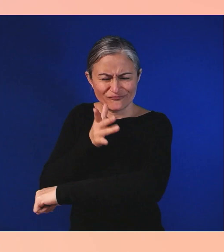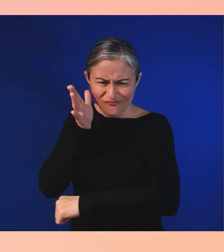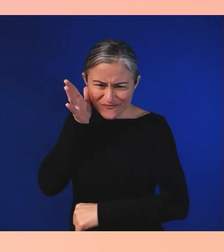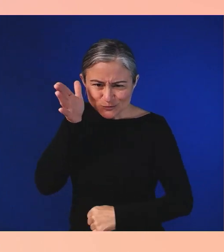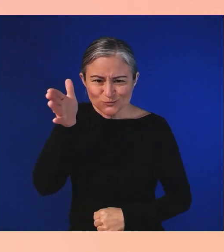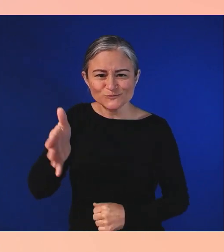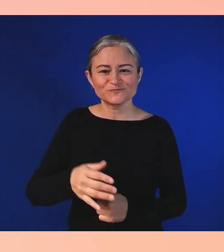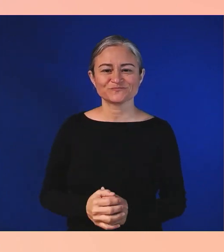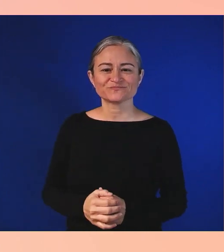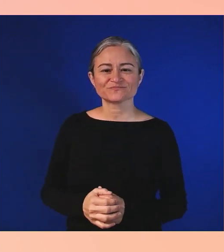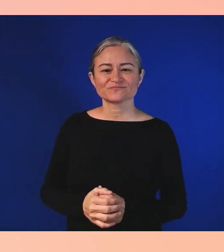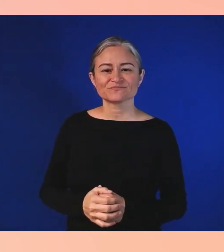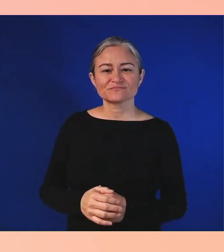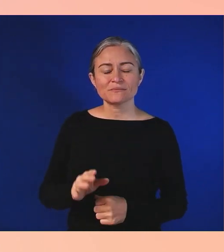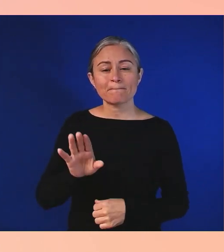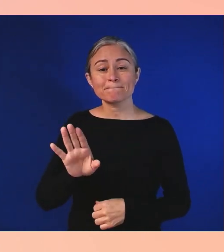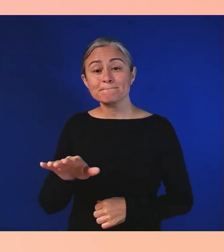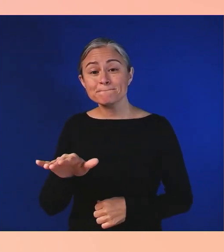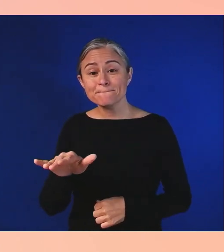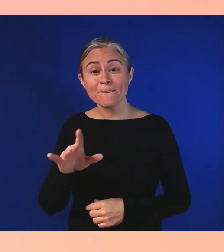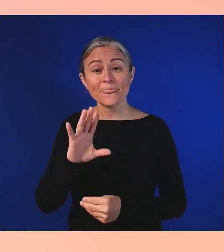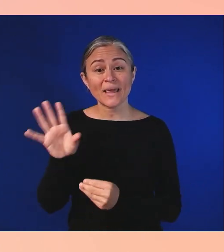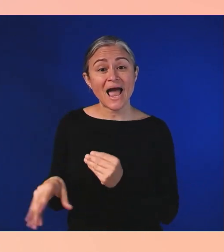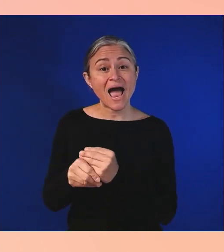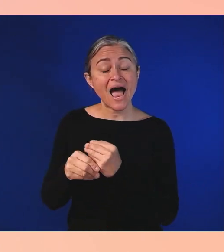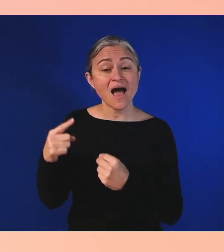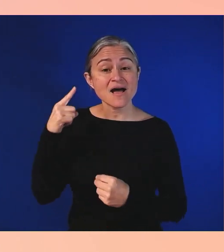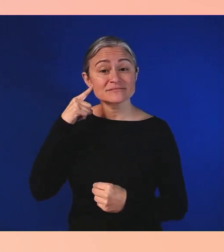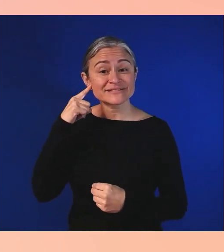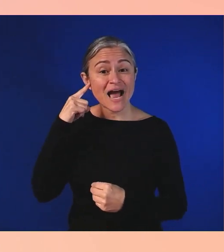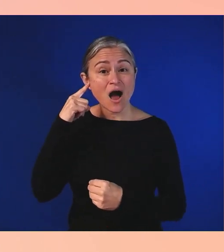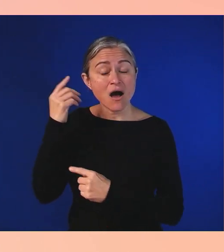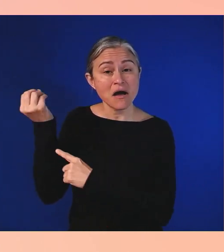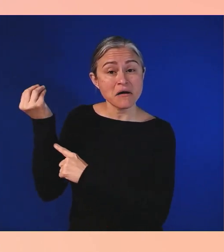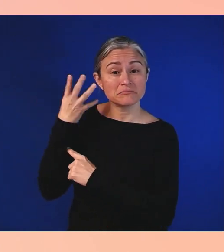customized in the Windows sound settings.